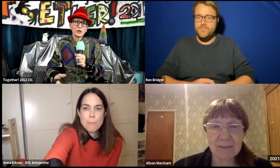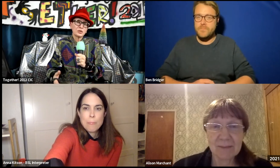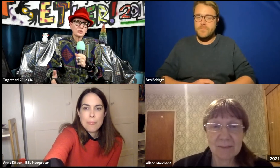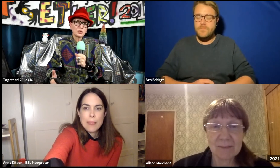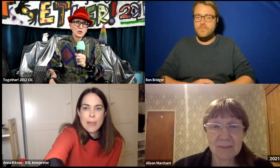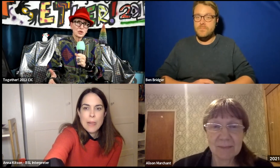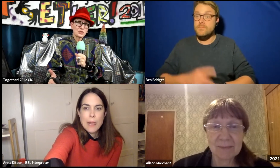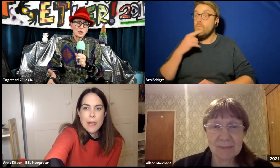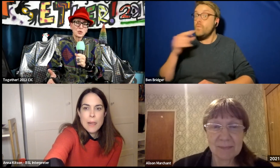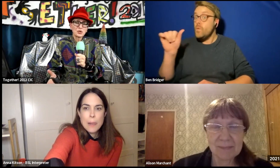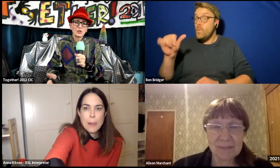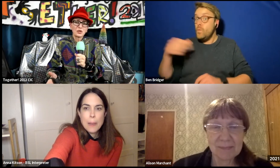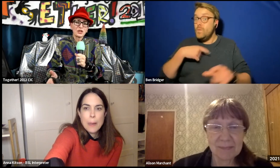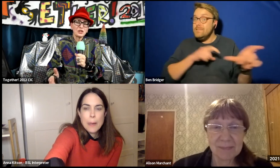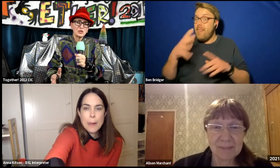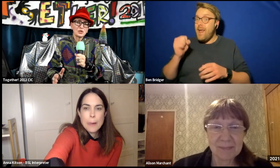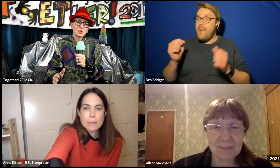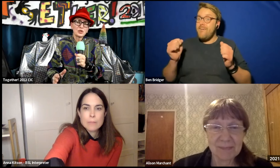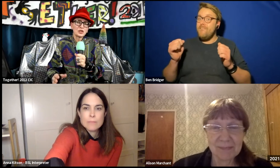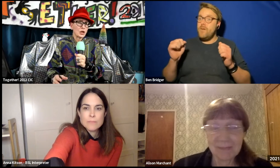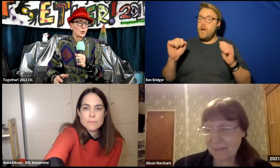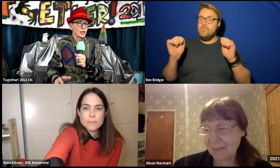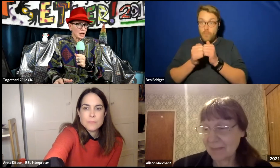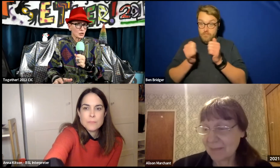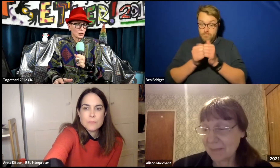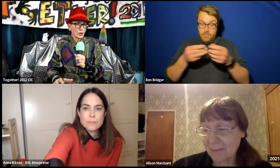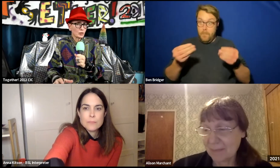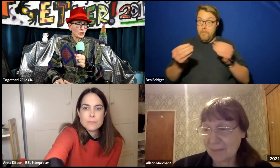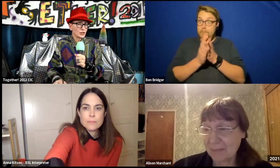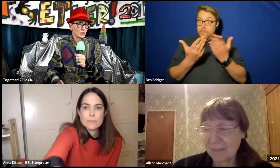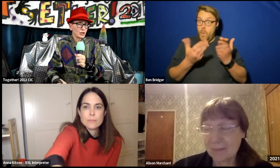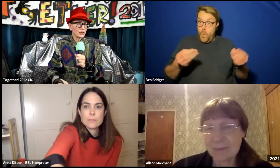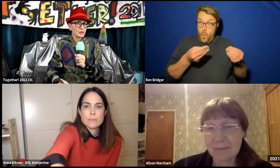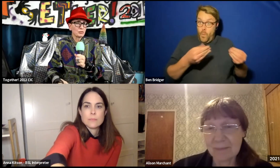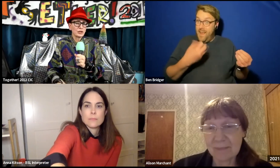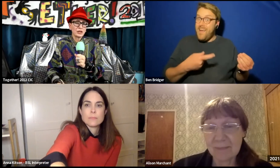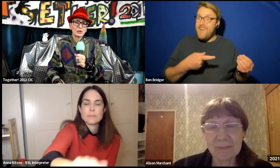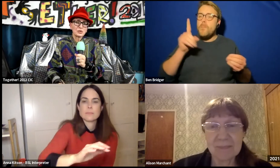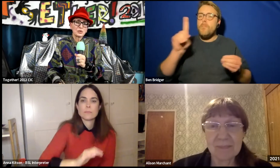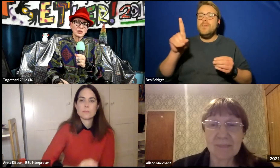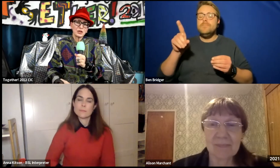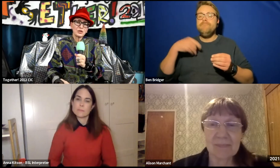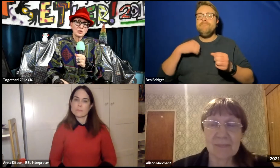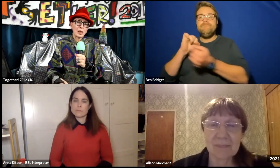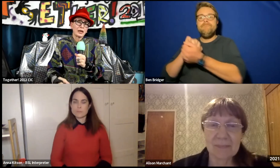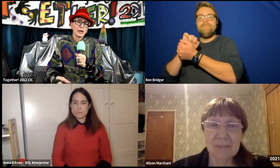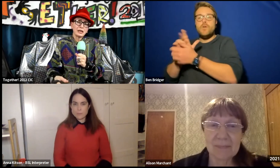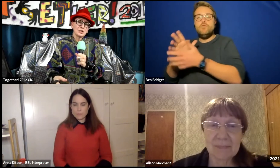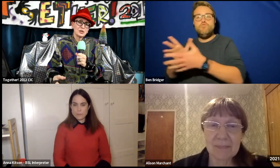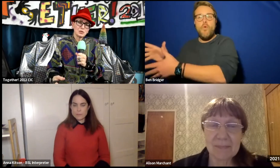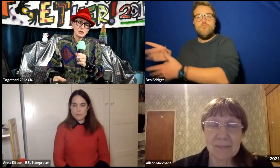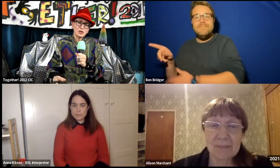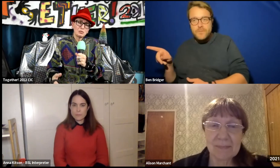only unfortunately of course, they are in storage, we haven't worked out a way to bring it out on Kindle. Forgive me